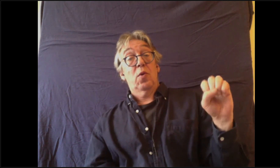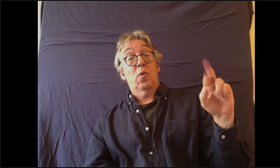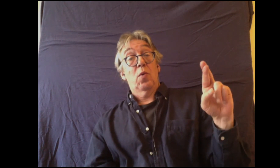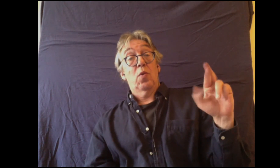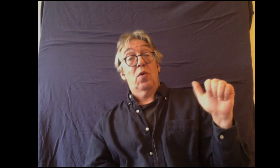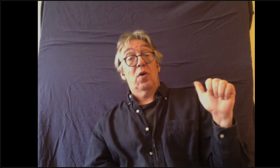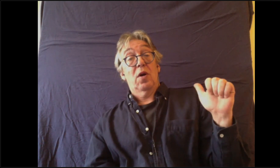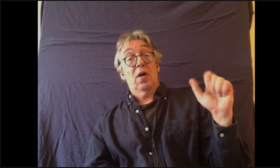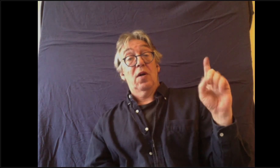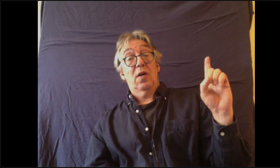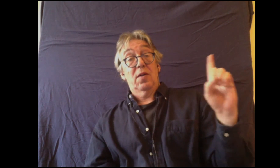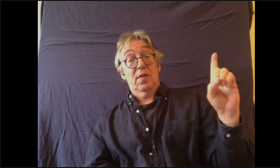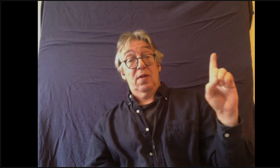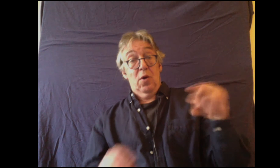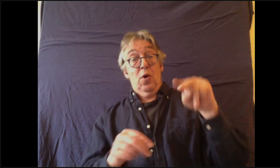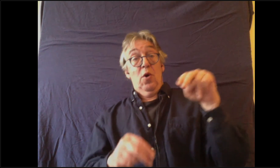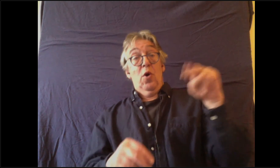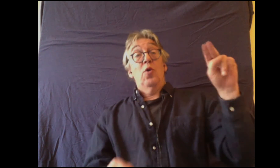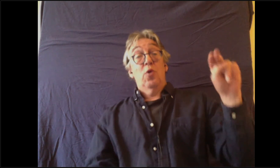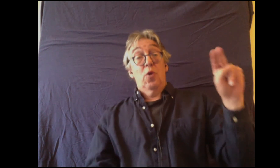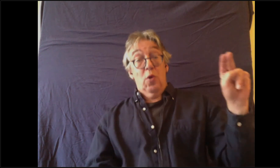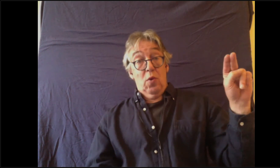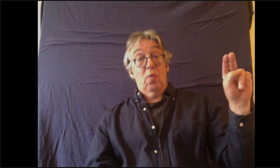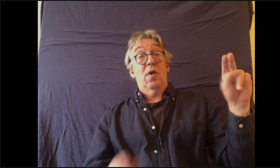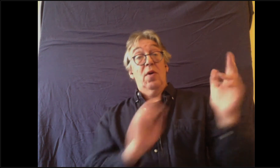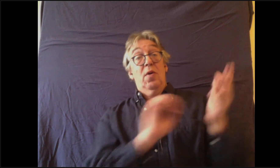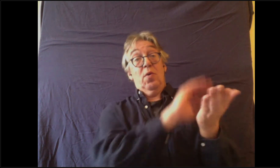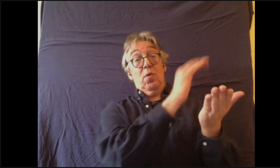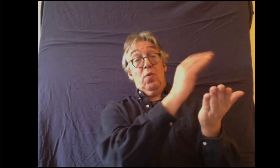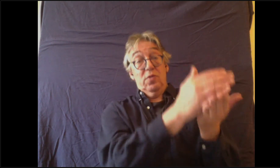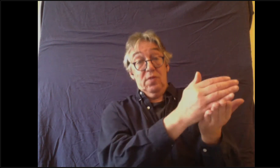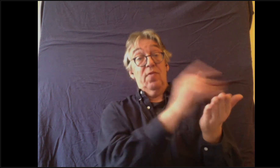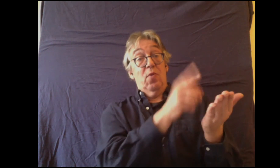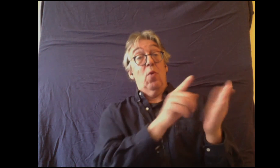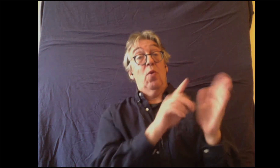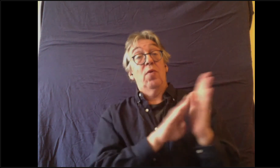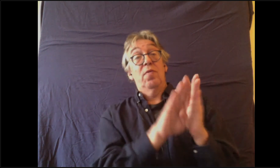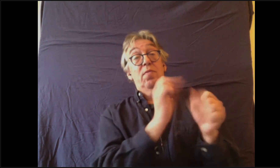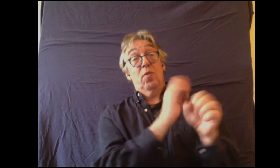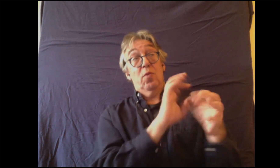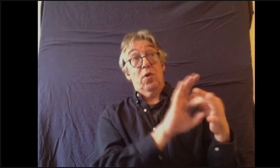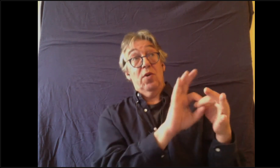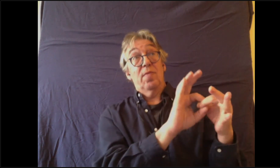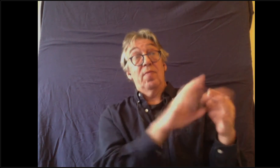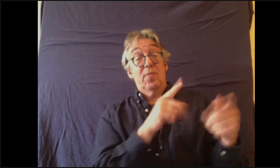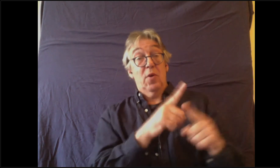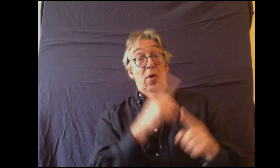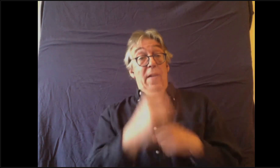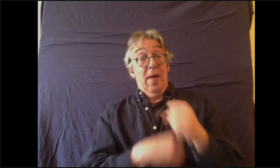We distribute an annual grant we get with our member organizations